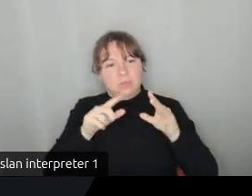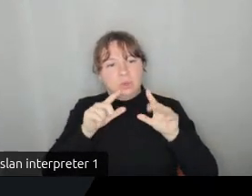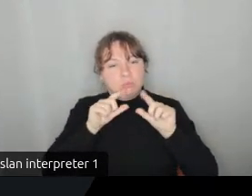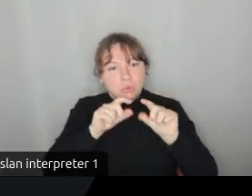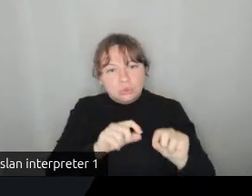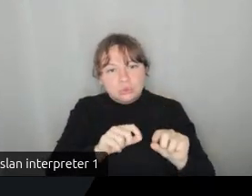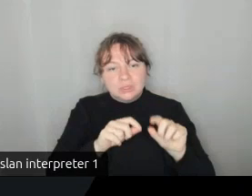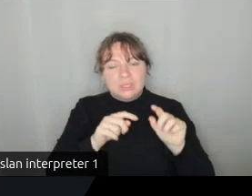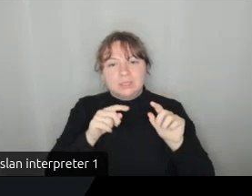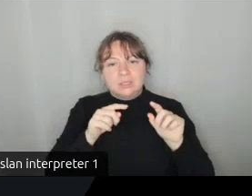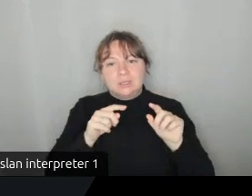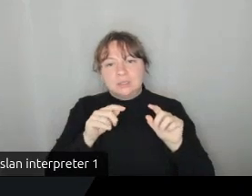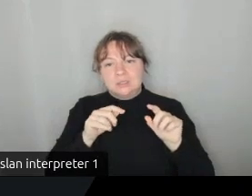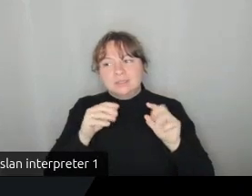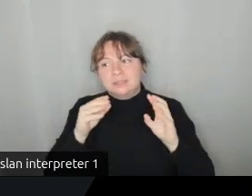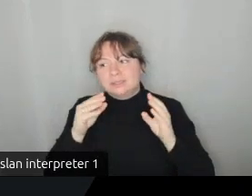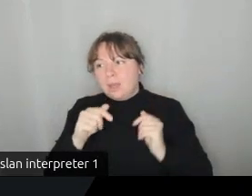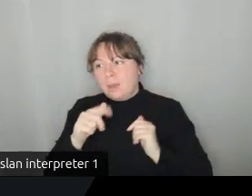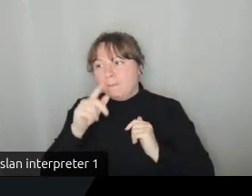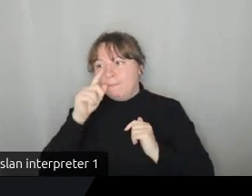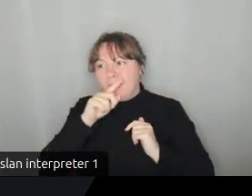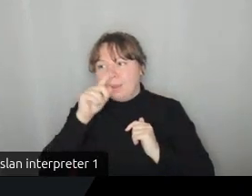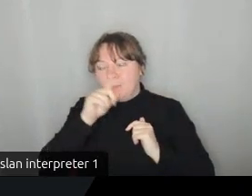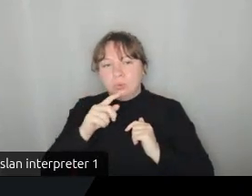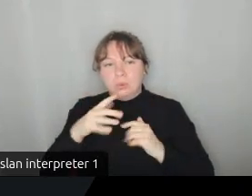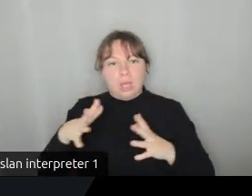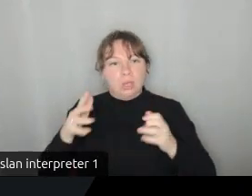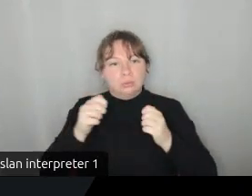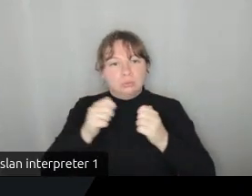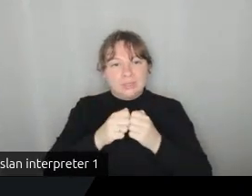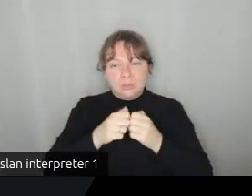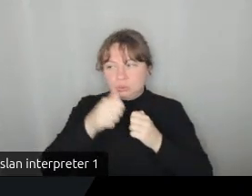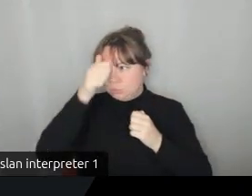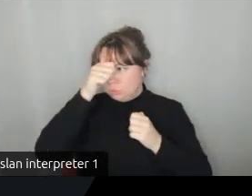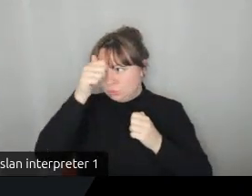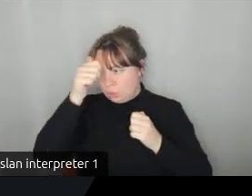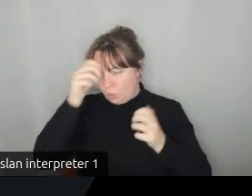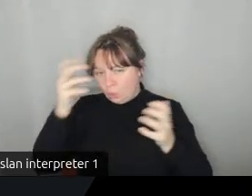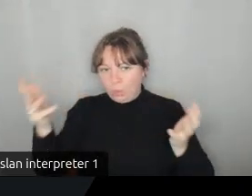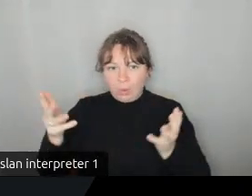people have agreed to um track each other on your iPhones. Some people don't necessarily